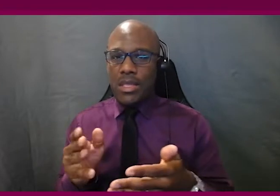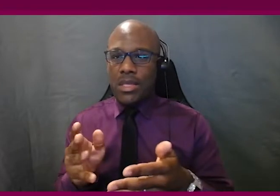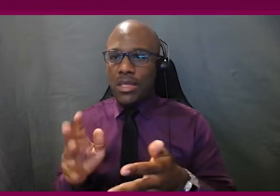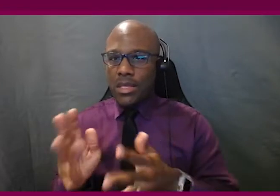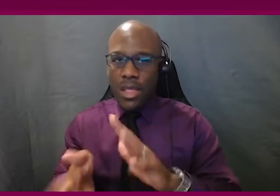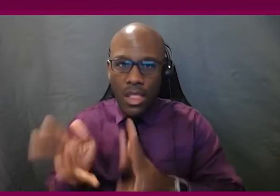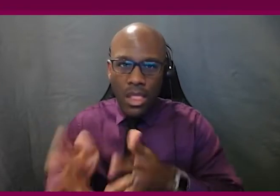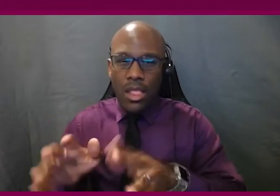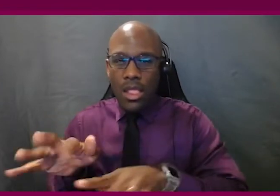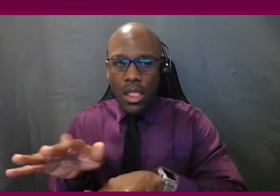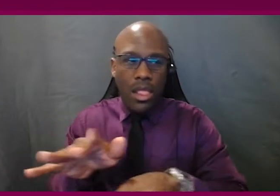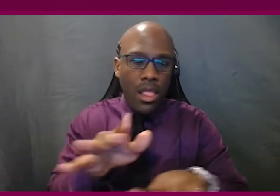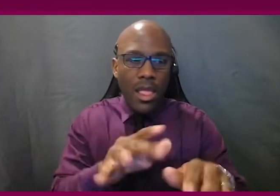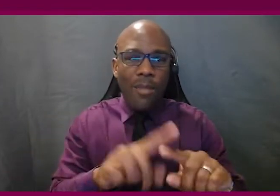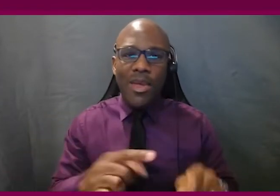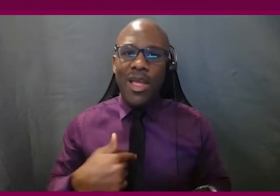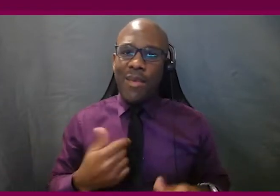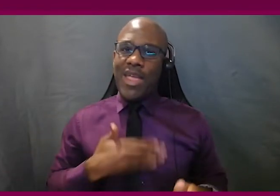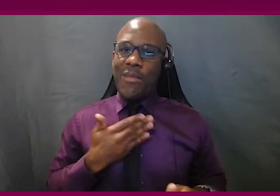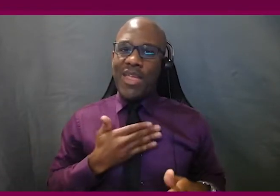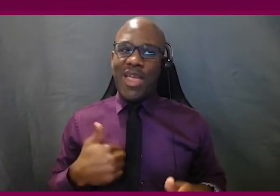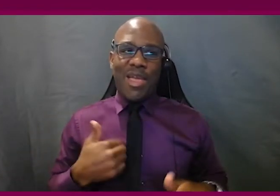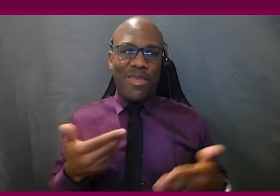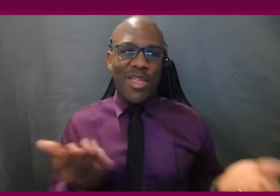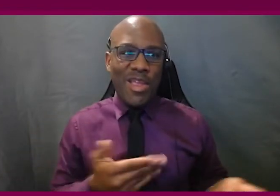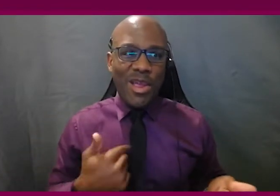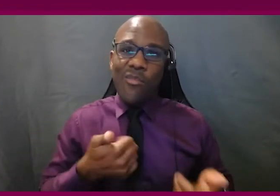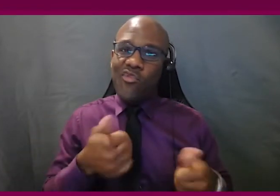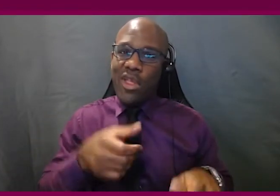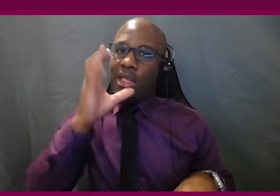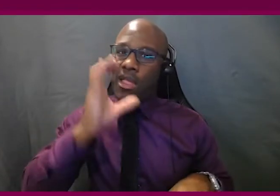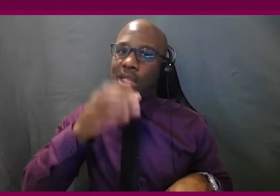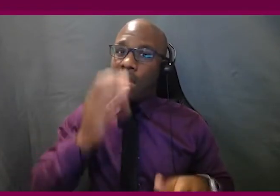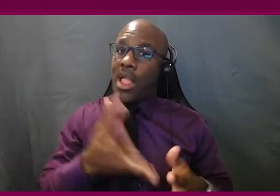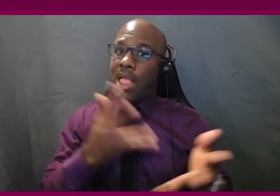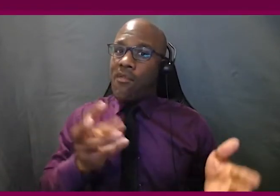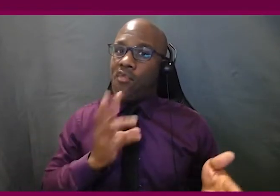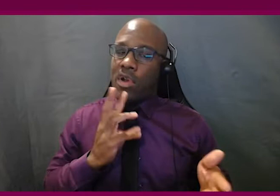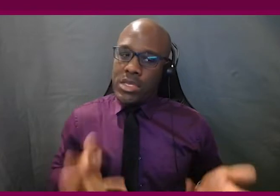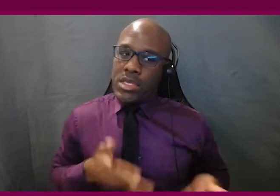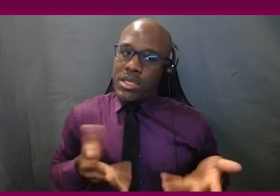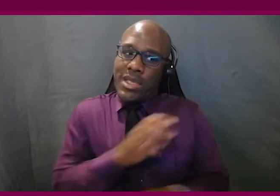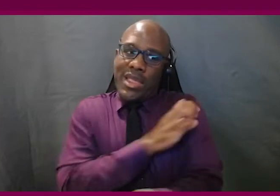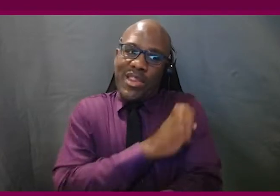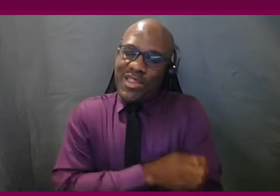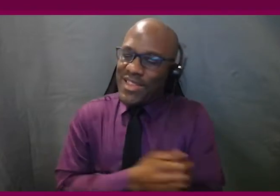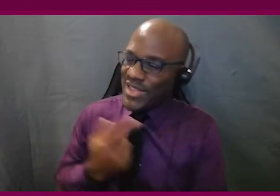But today, I'm happy to be here. I'm trying to drink lots of water today to just get my energy up.